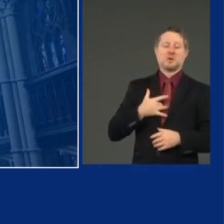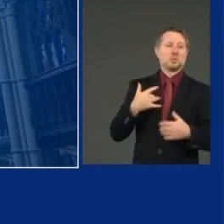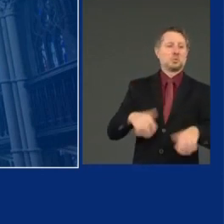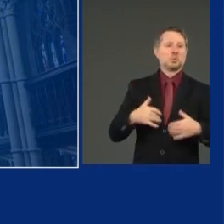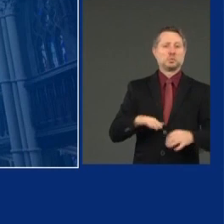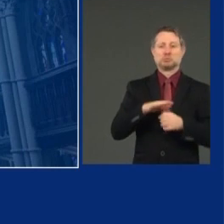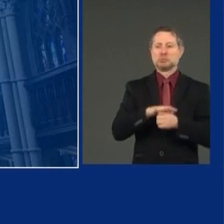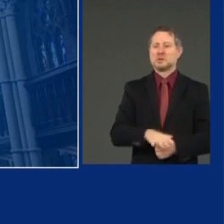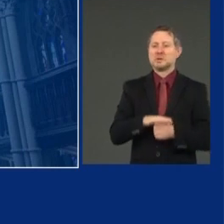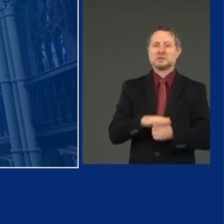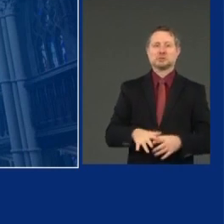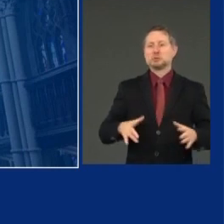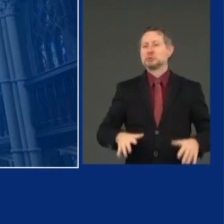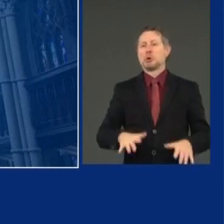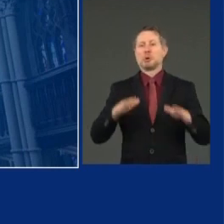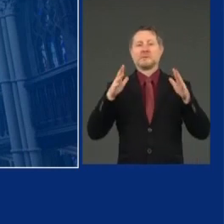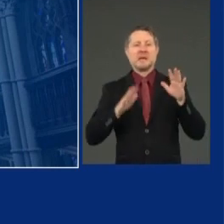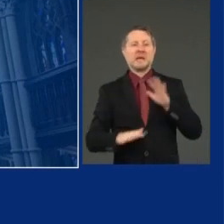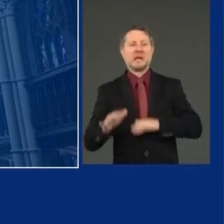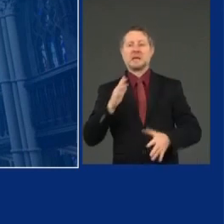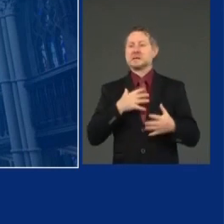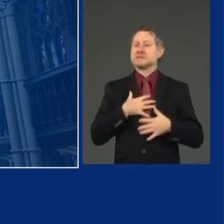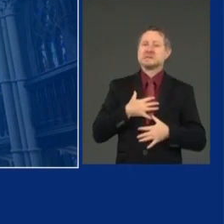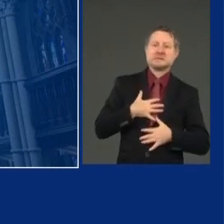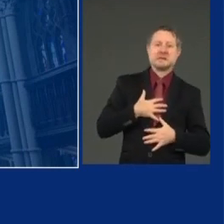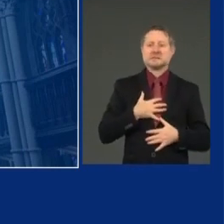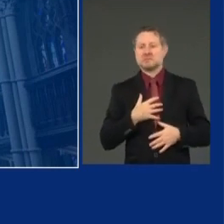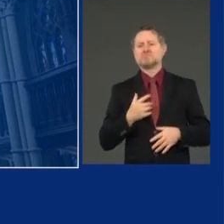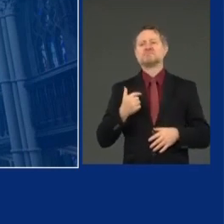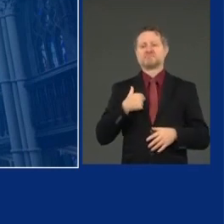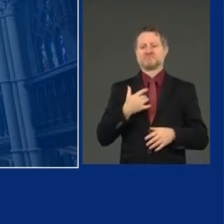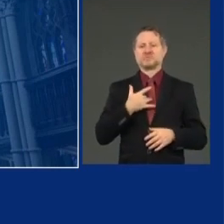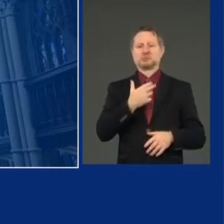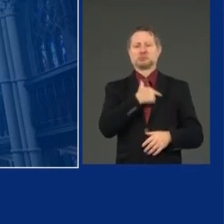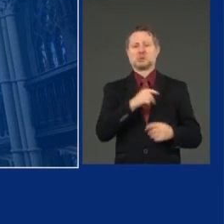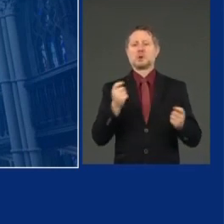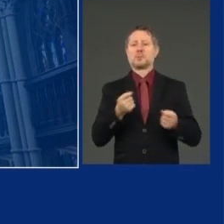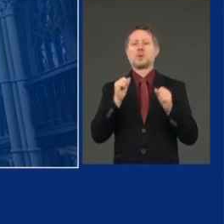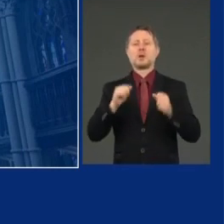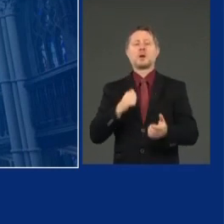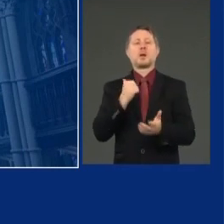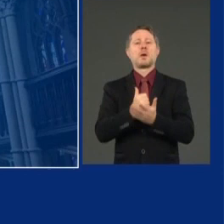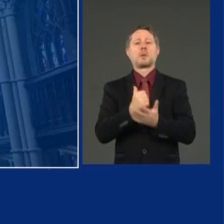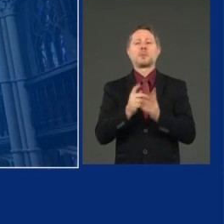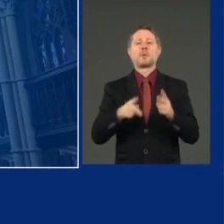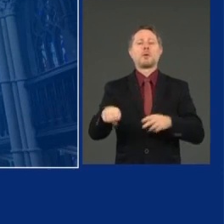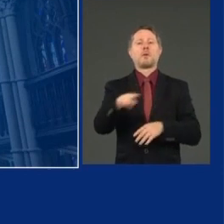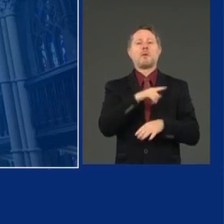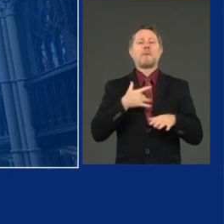AS A FORMER ALTAR BOY, I GET IT.